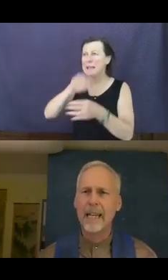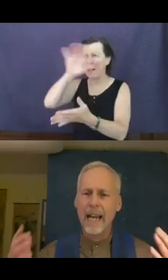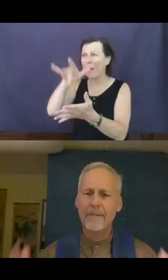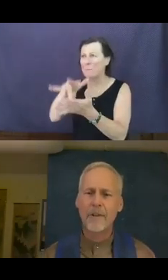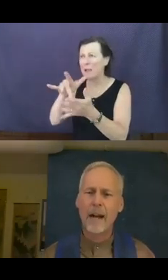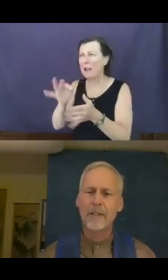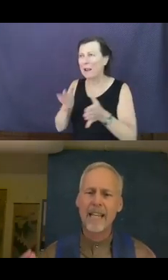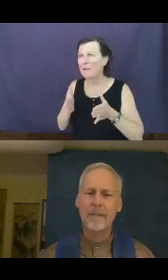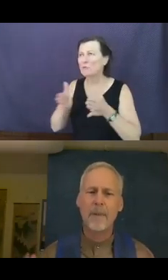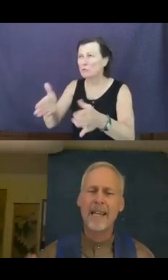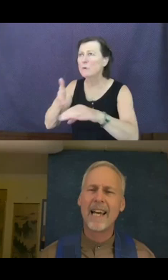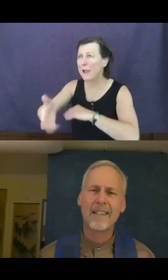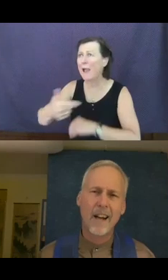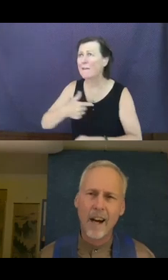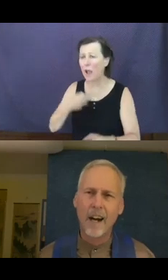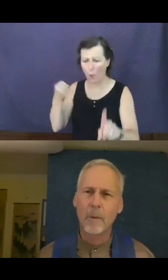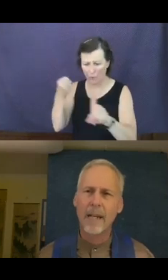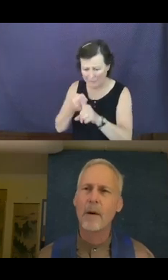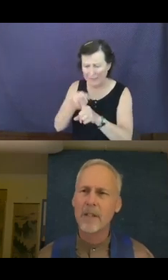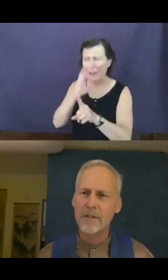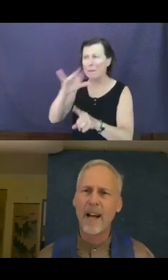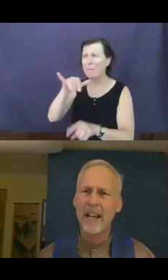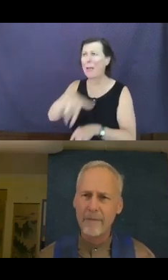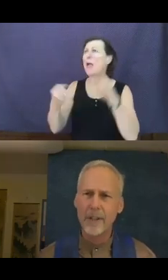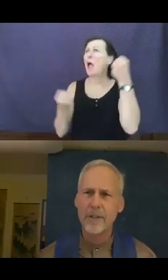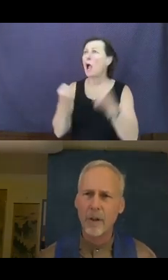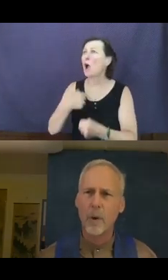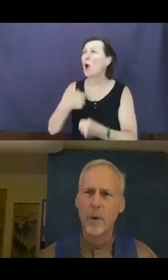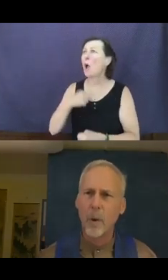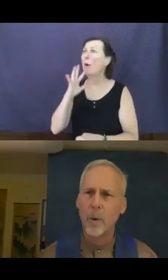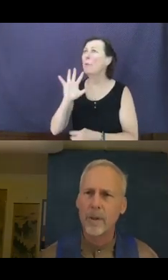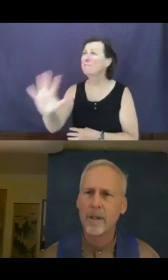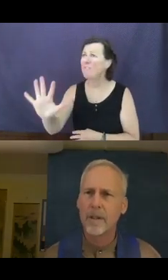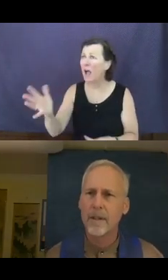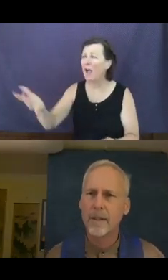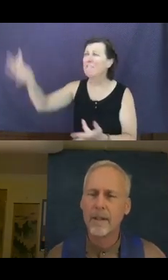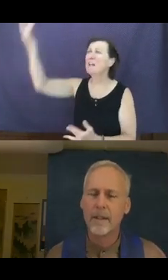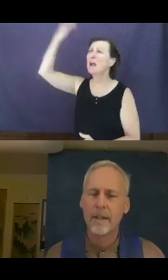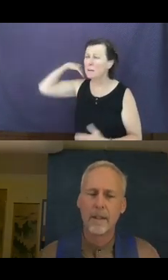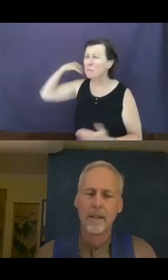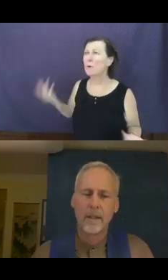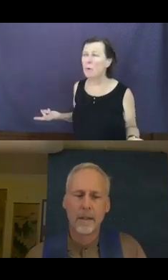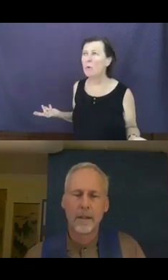after I was hit by that car when I was five years old?"